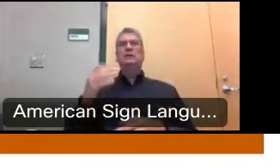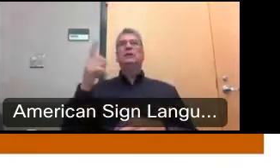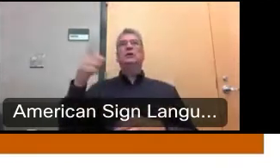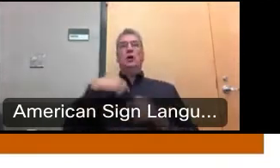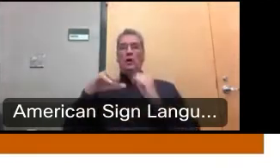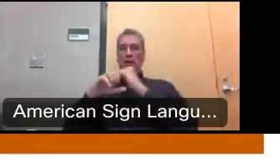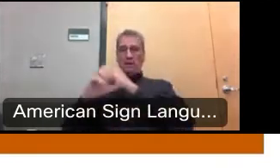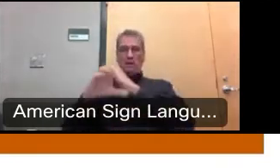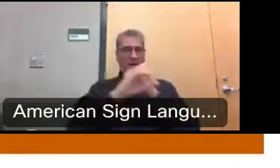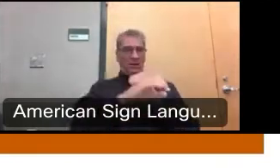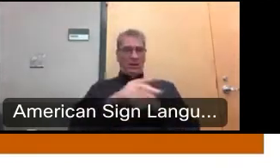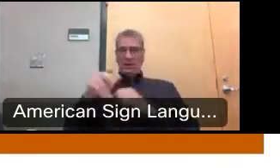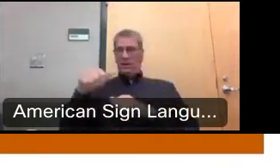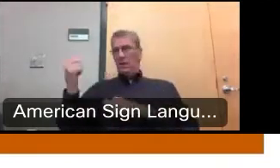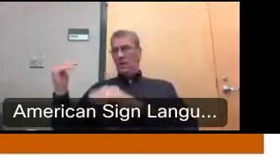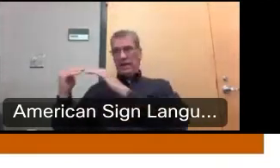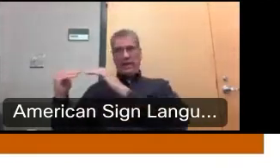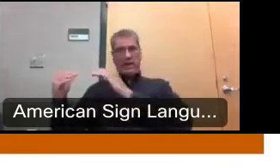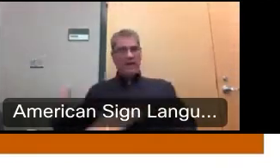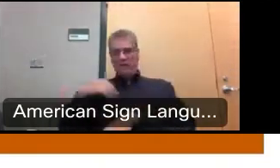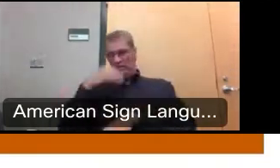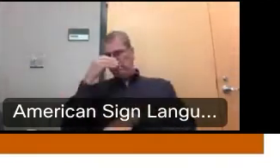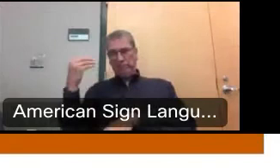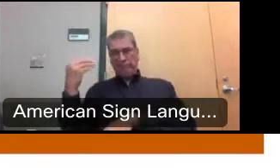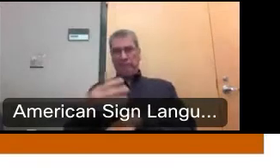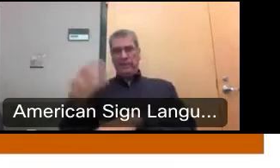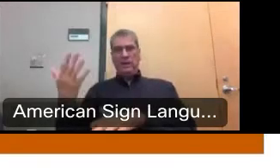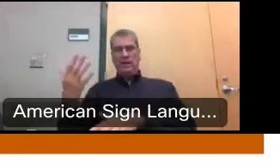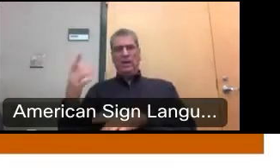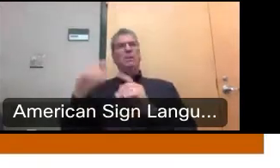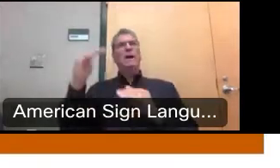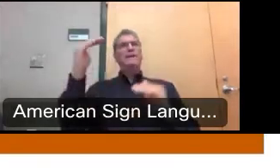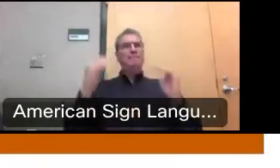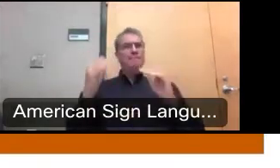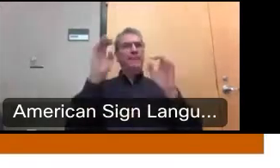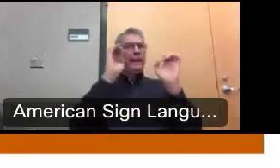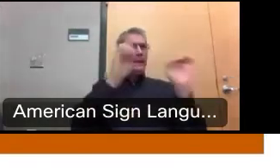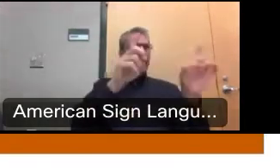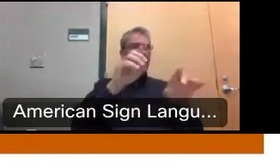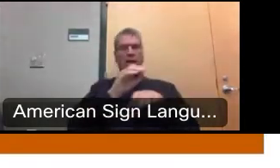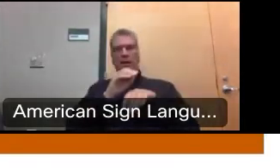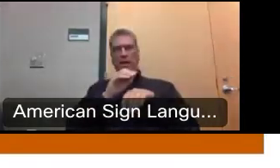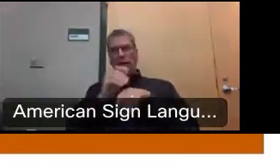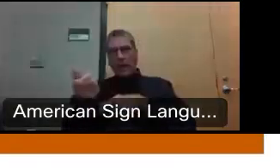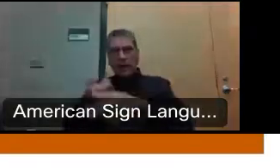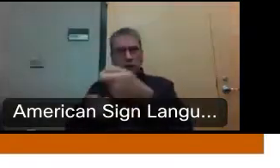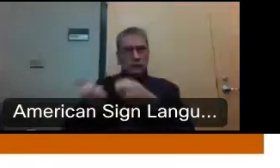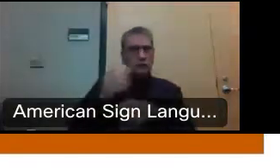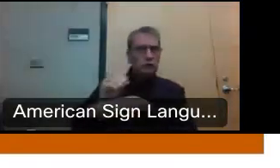might not really care ever if you know, why you do anything and so thinking about that balance of education and persuasion became really important. It was only through the